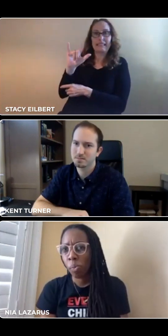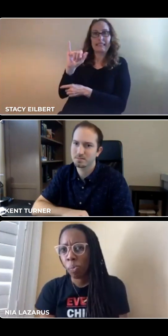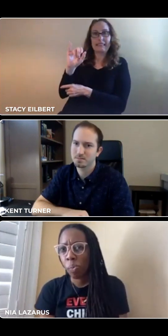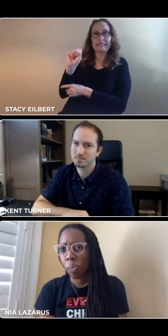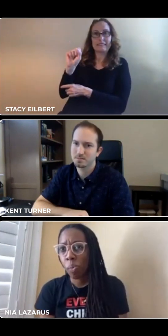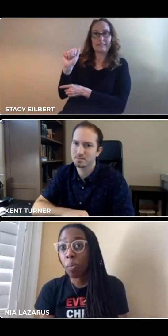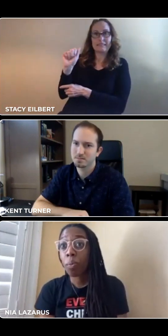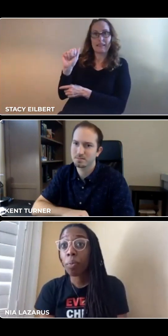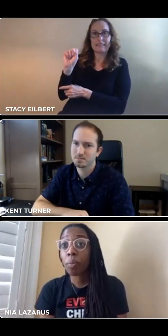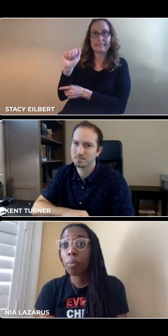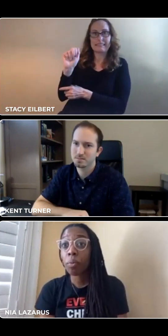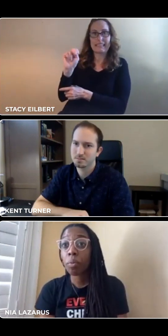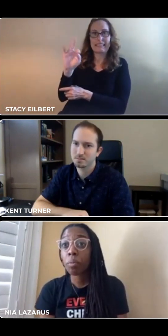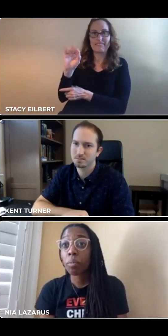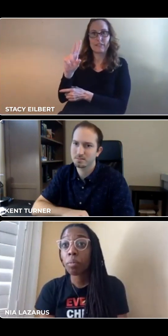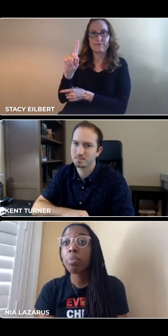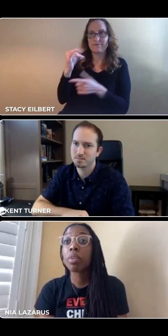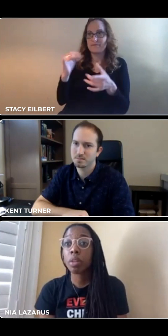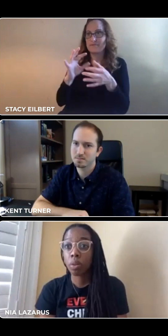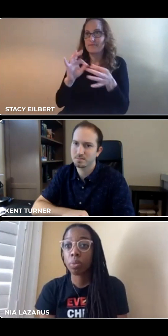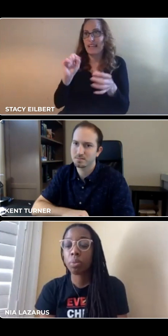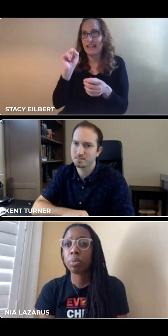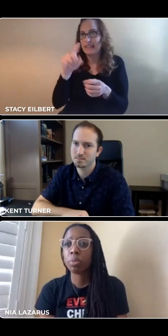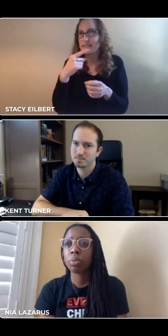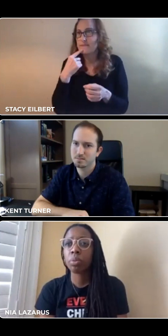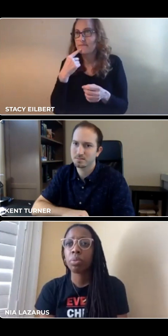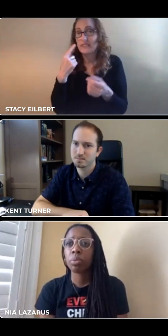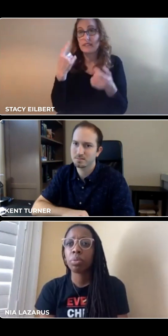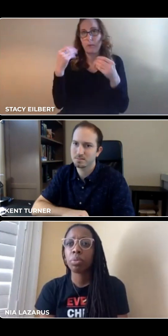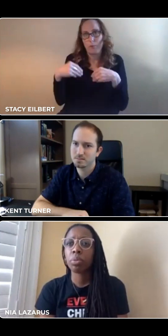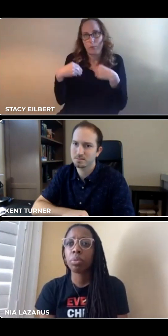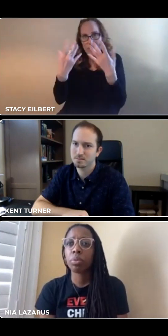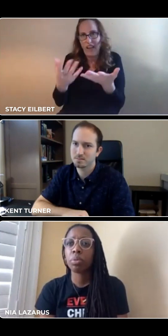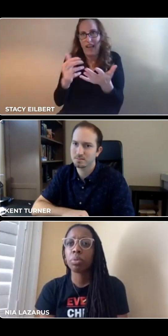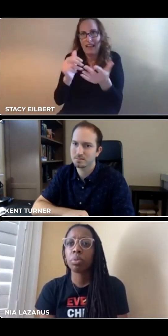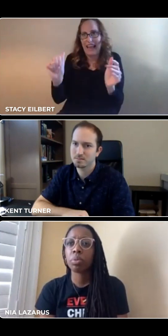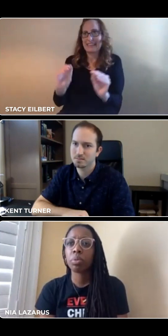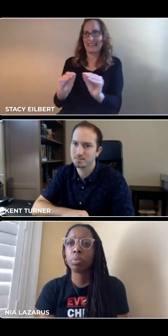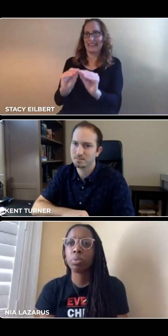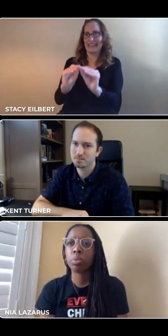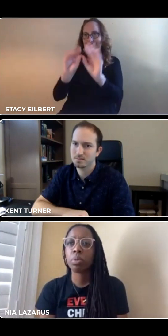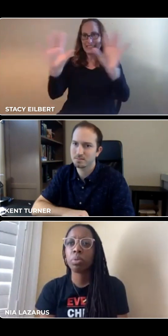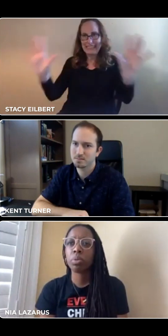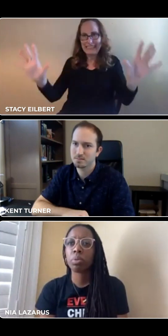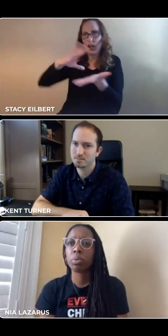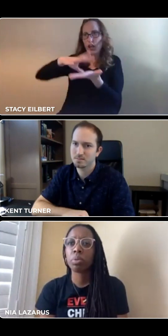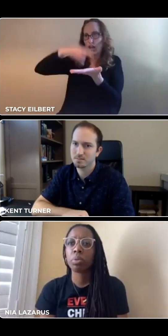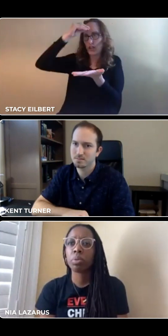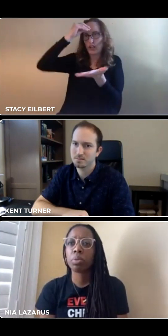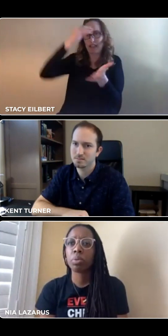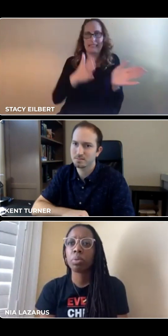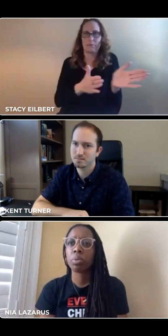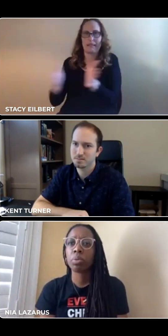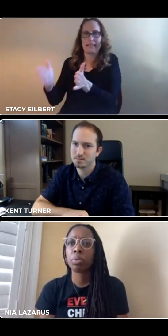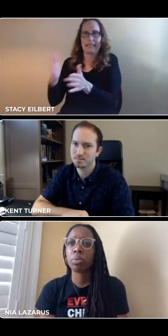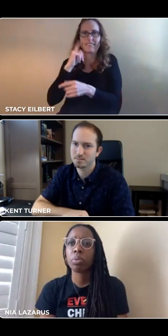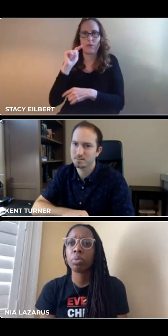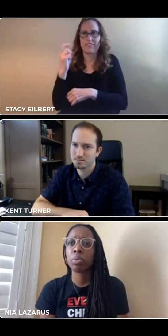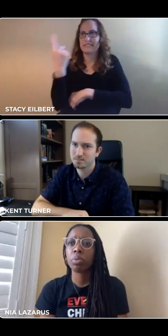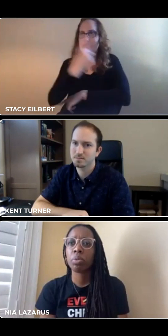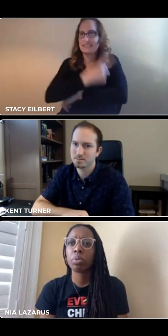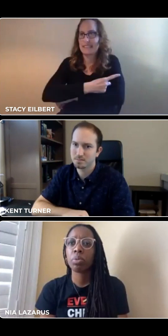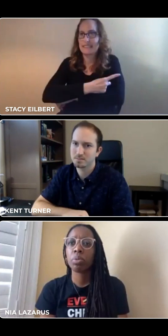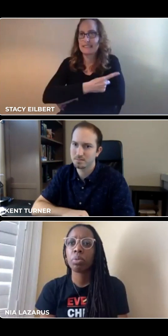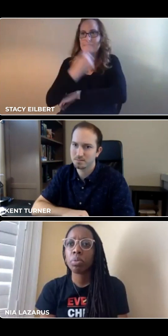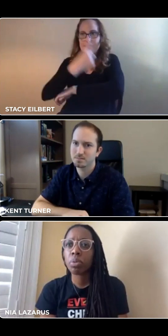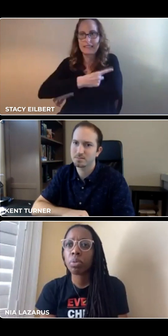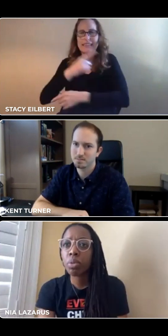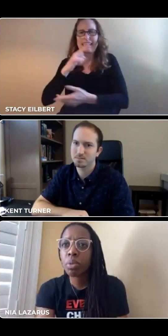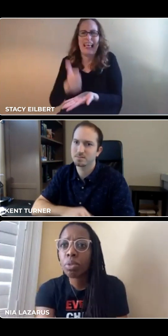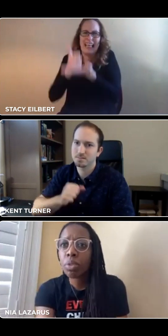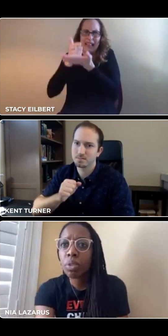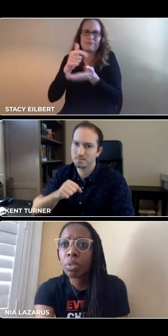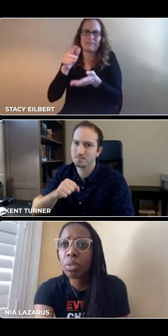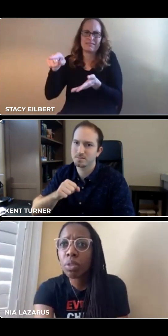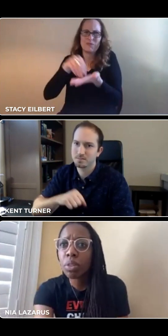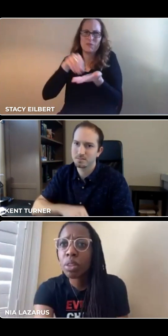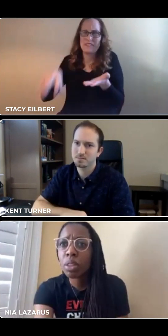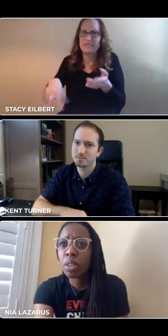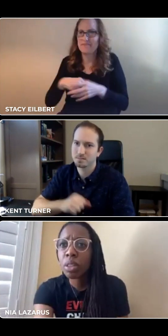Elisa Sanford is saying provide a clear learning plan for the day,